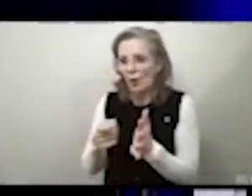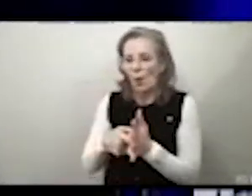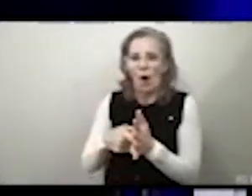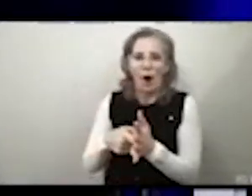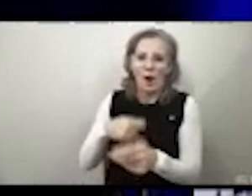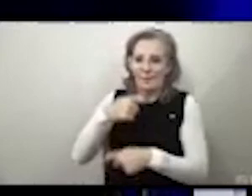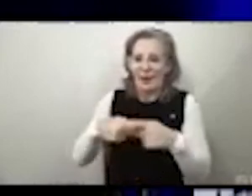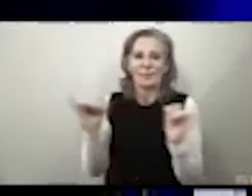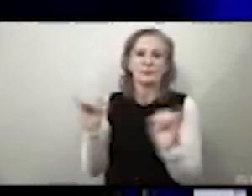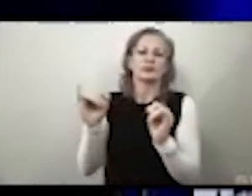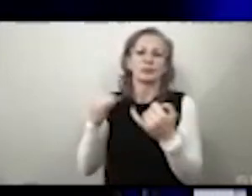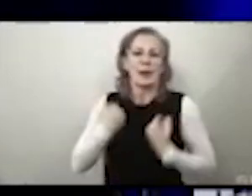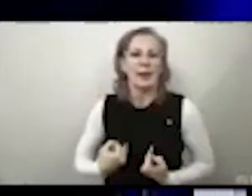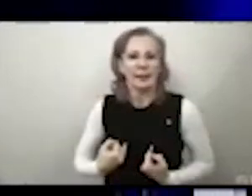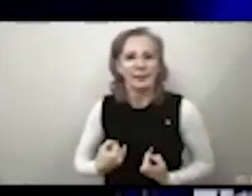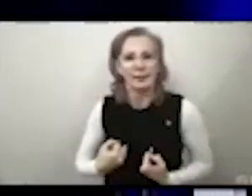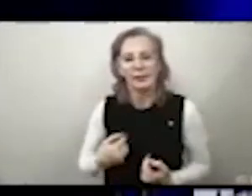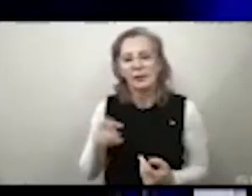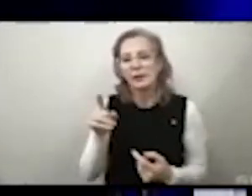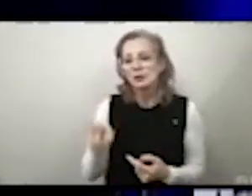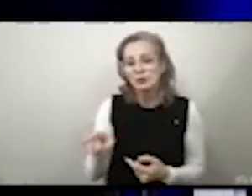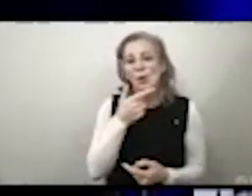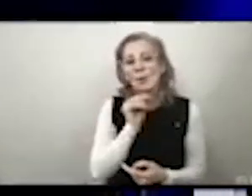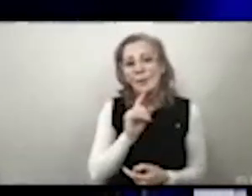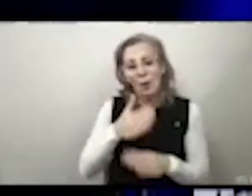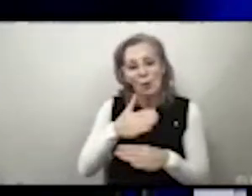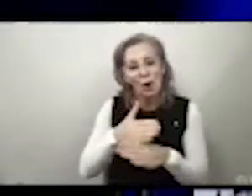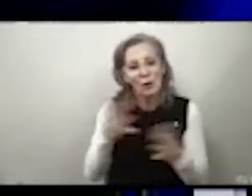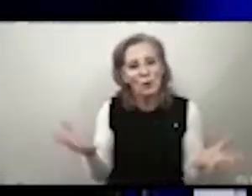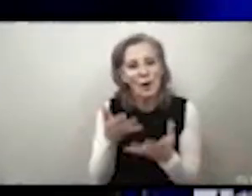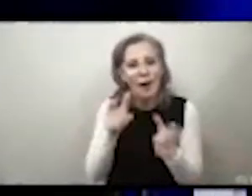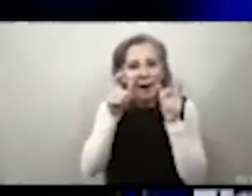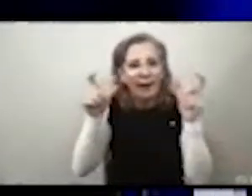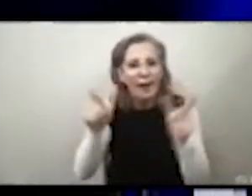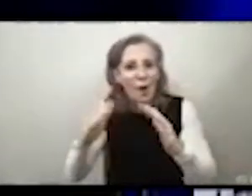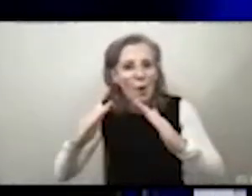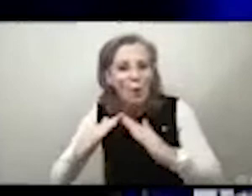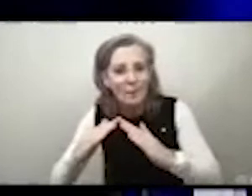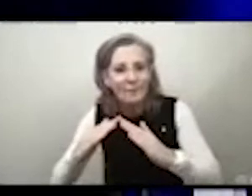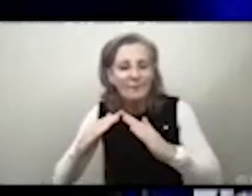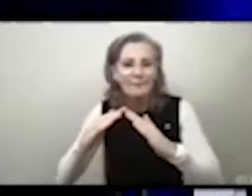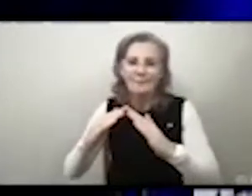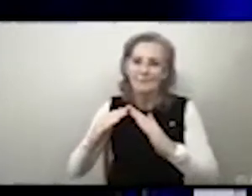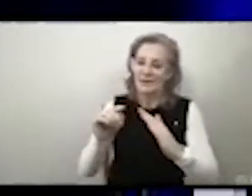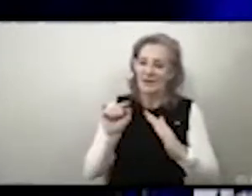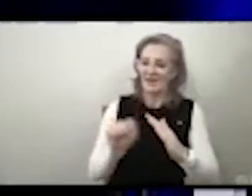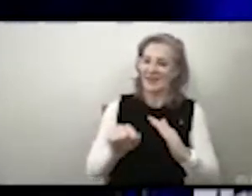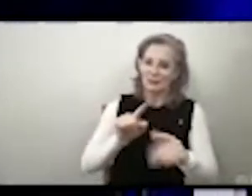those people who worked in care homes and complicated settings, without a doubt did the best job they could, often without the science, often